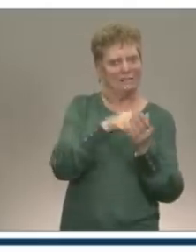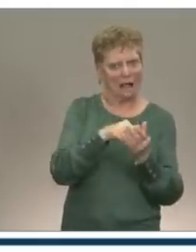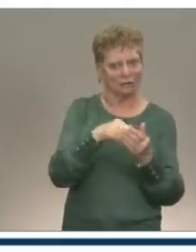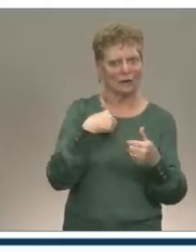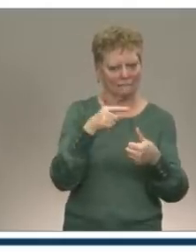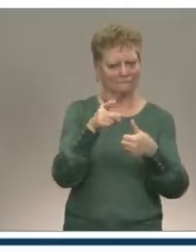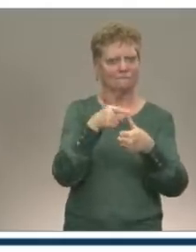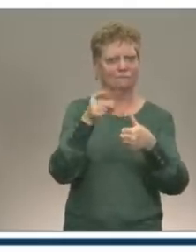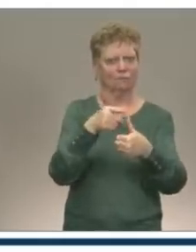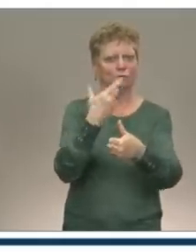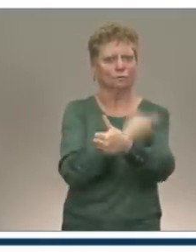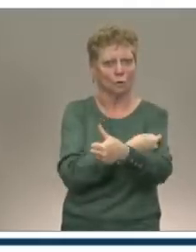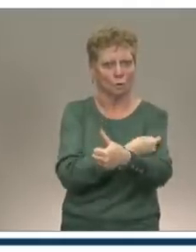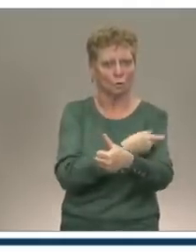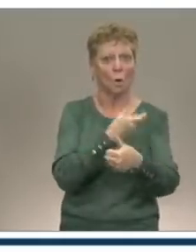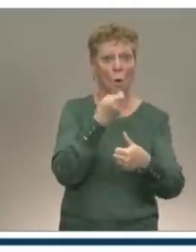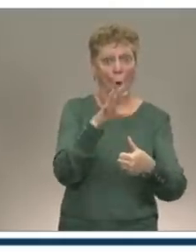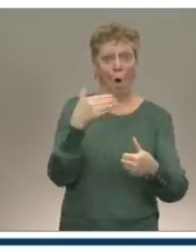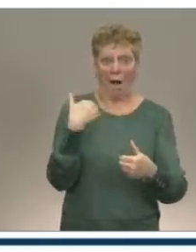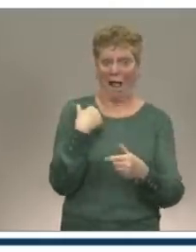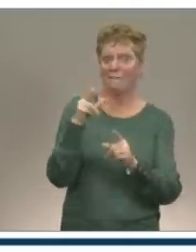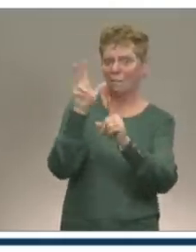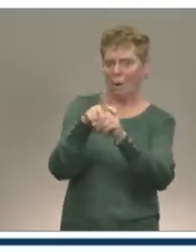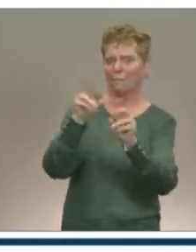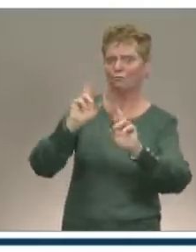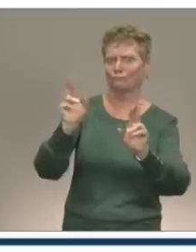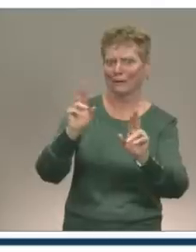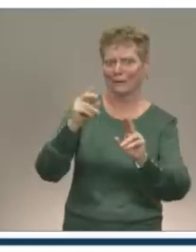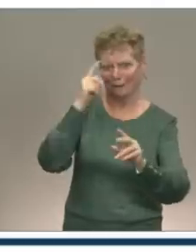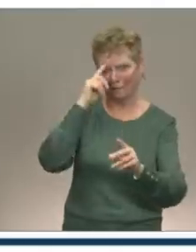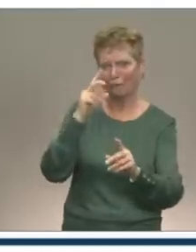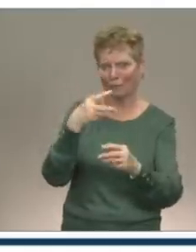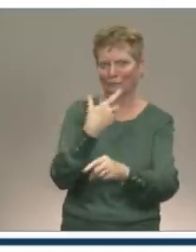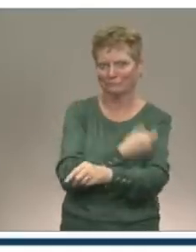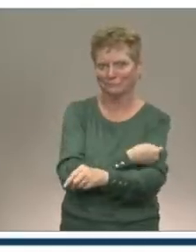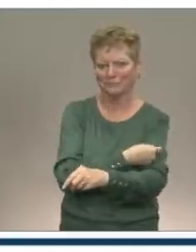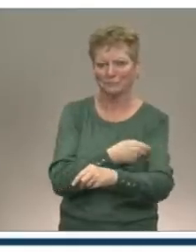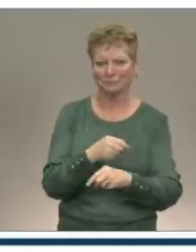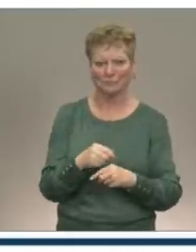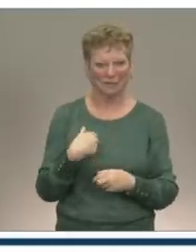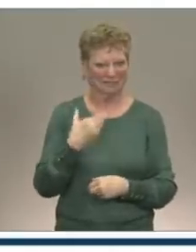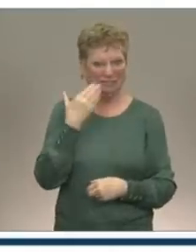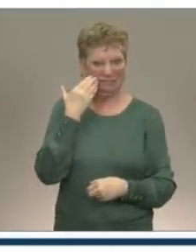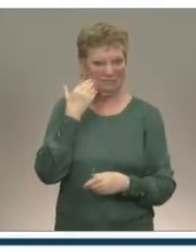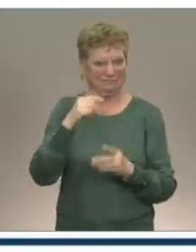dose or an appointment scheduled so that's quite something we've just begun immunizing a week ago